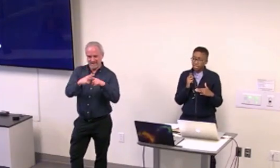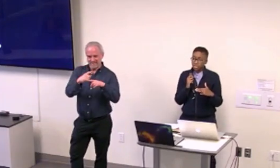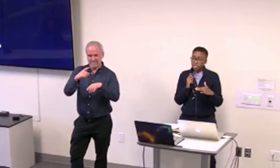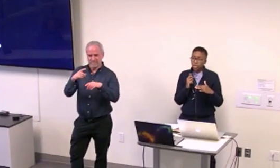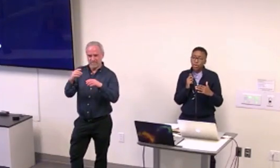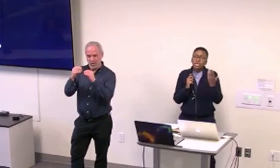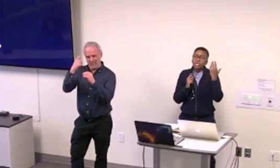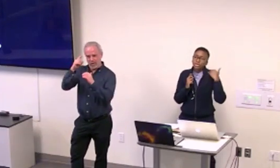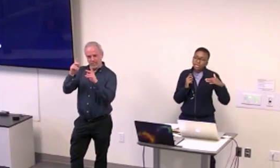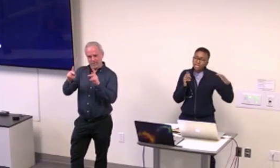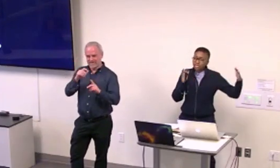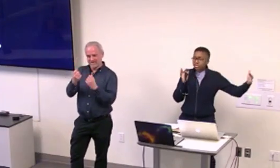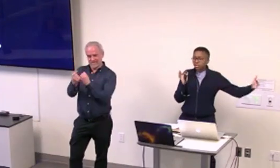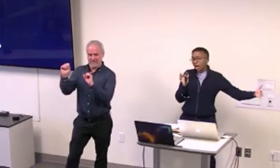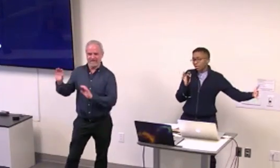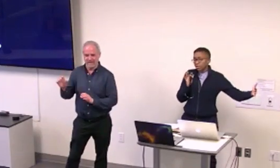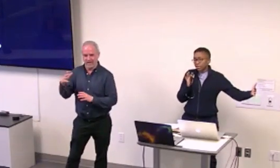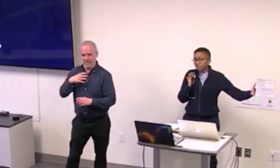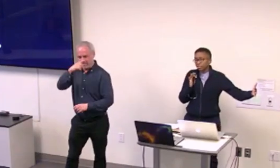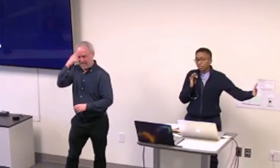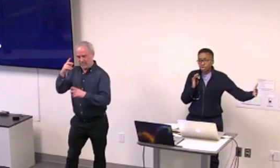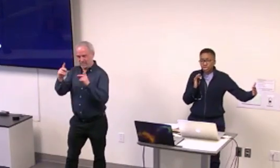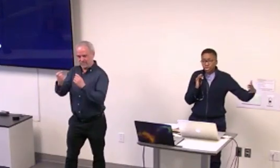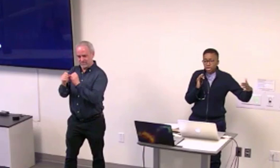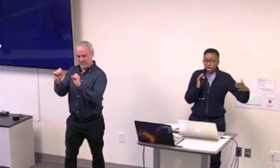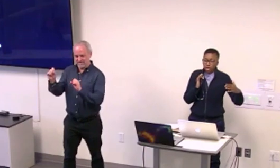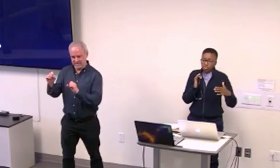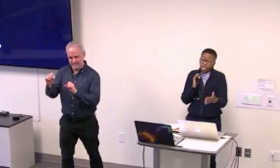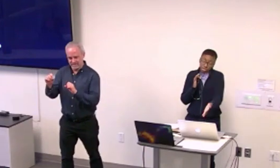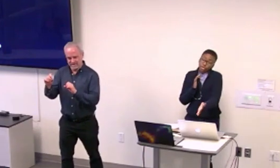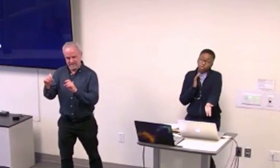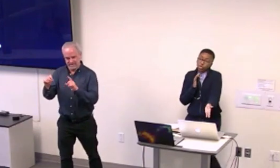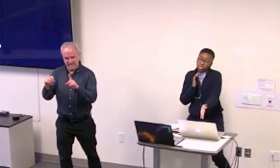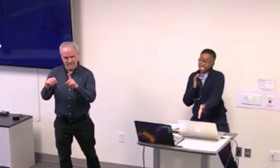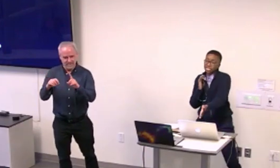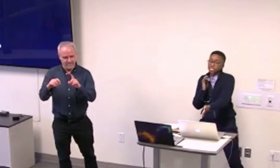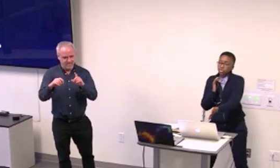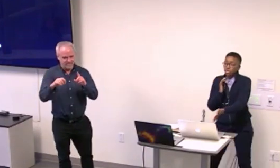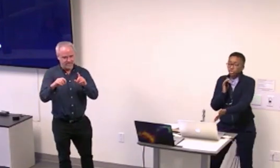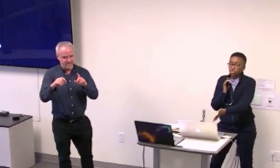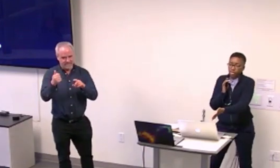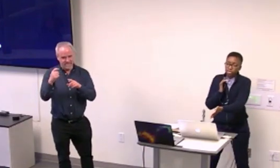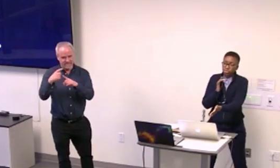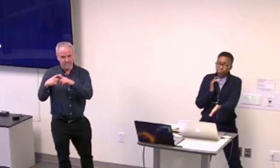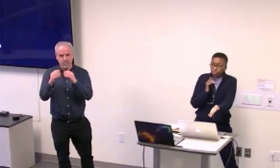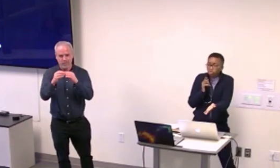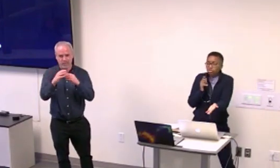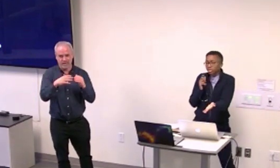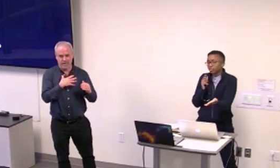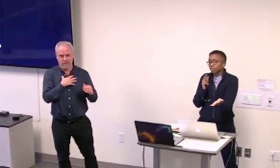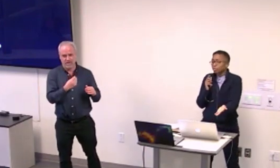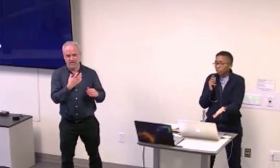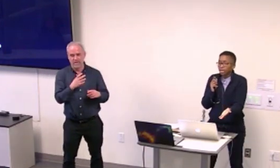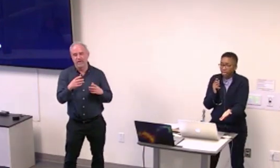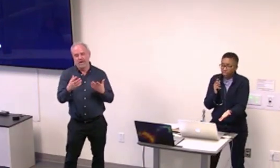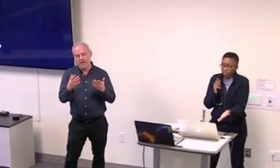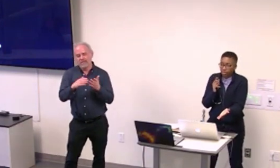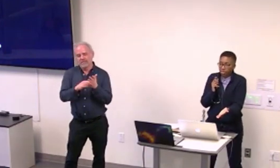So during this time period, of course and so of course that census was used as pro-slavery propaganda, right?